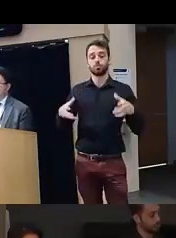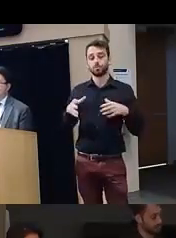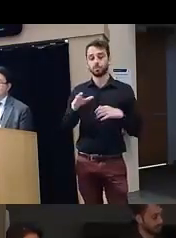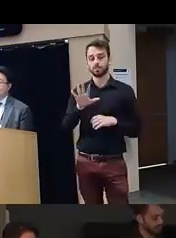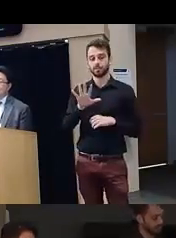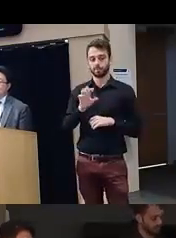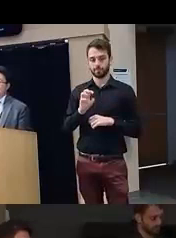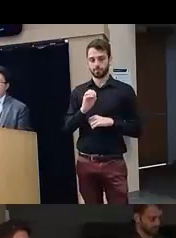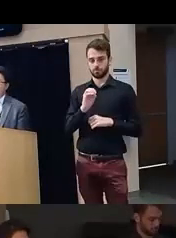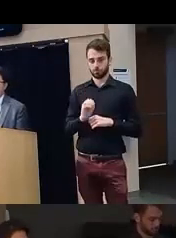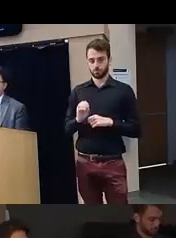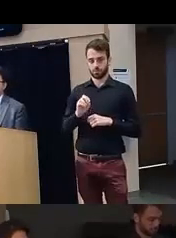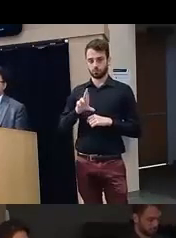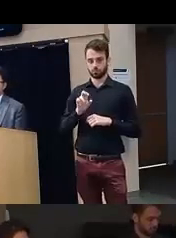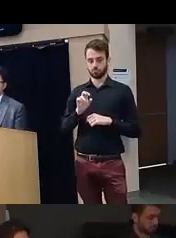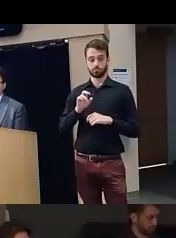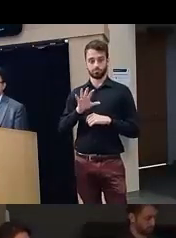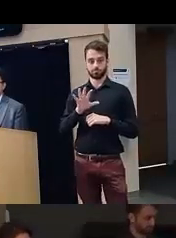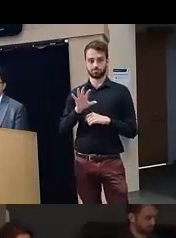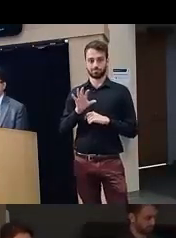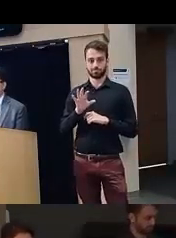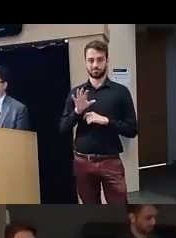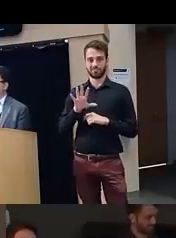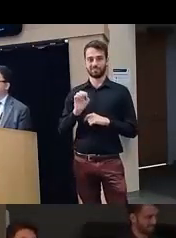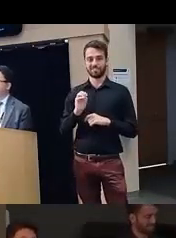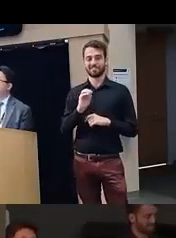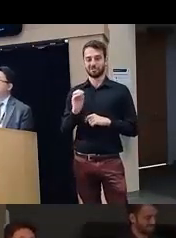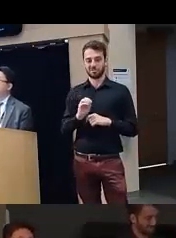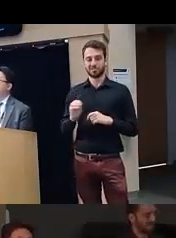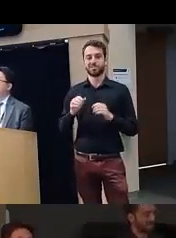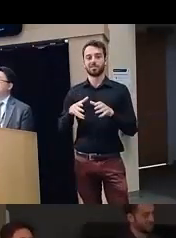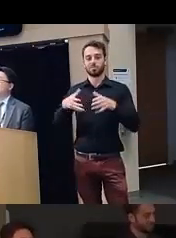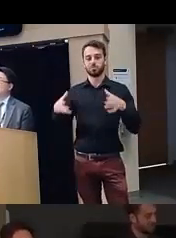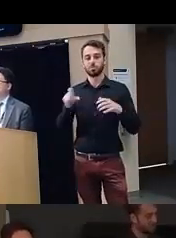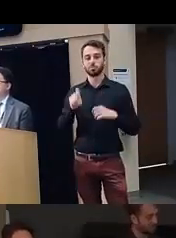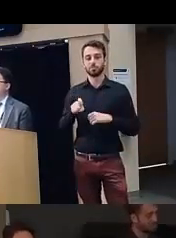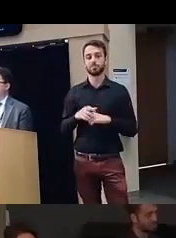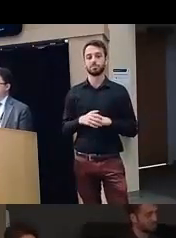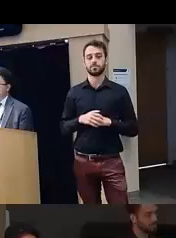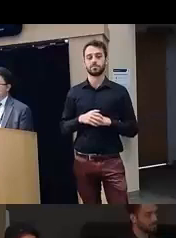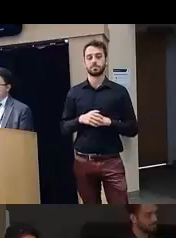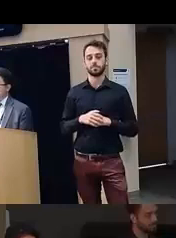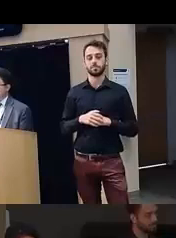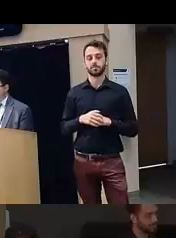having a brighter day pediatric Behavioral Health Urgent Care Center that had a groundbreaking a